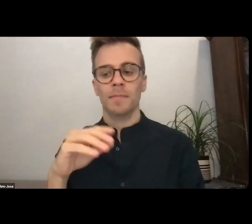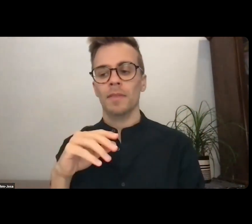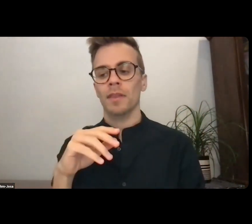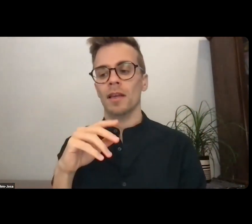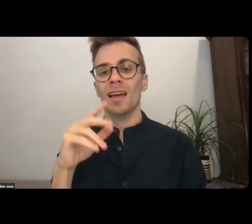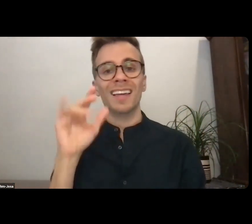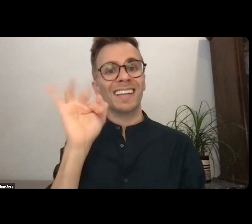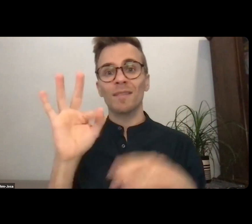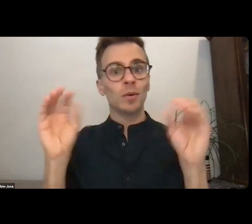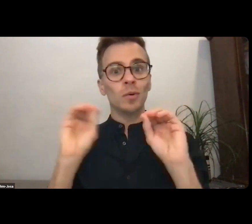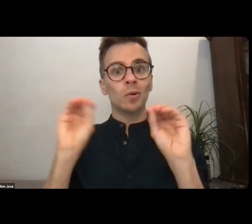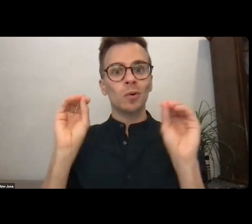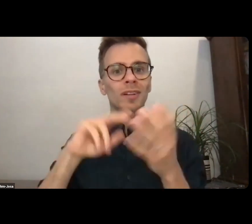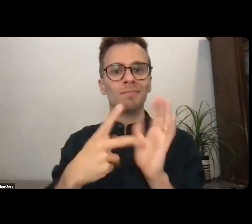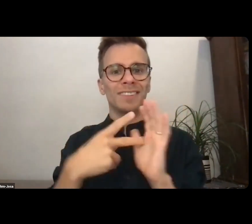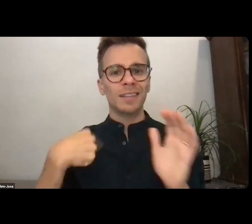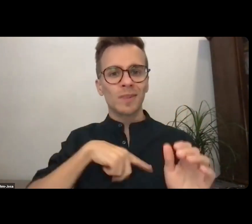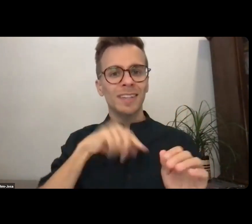into development.